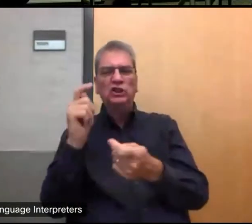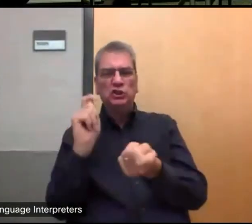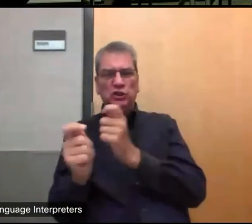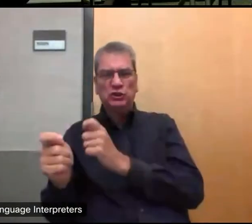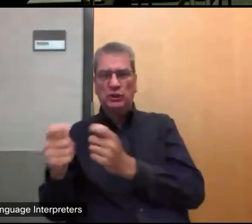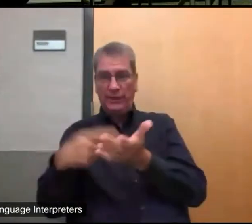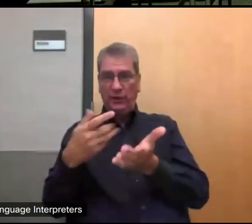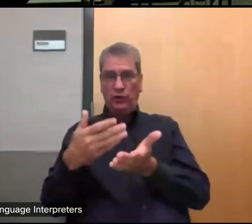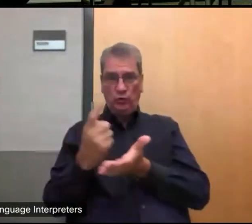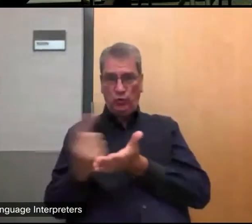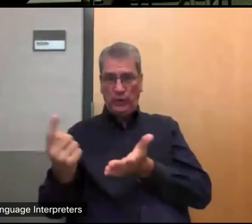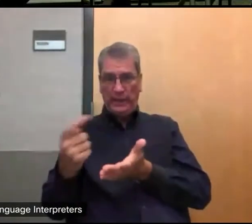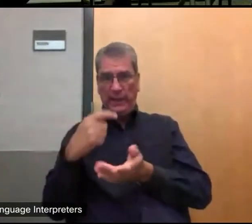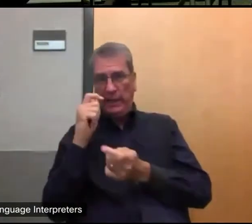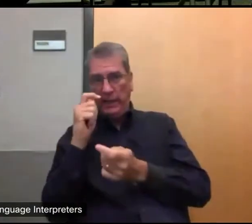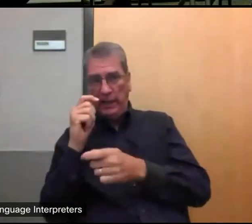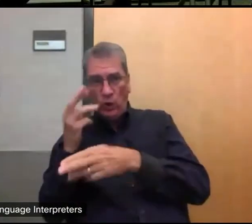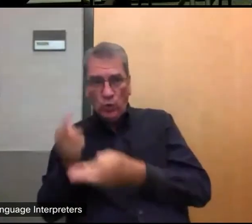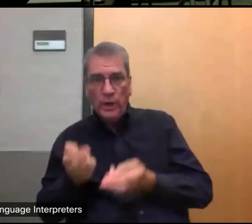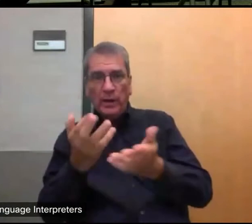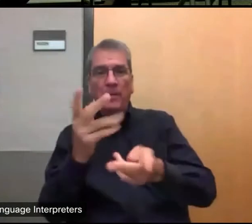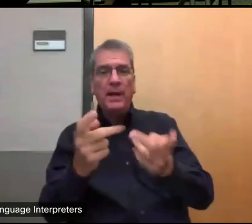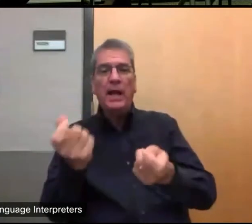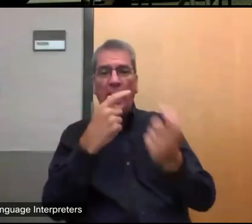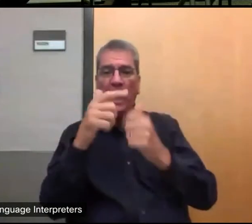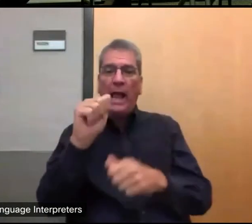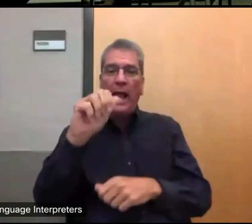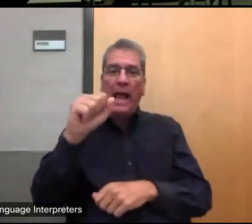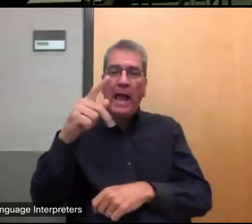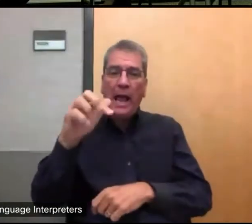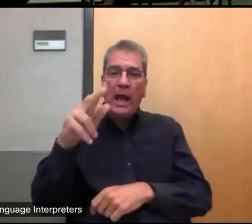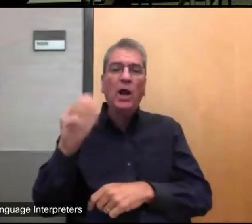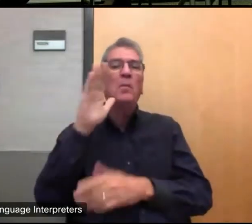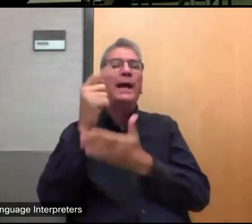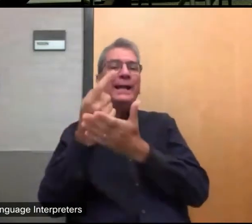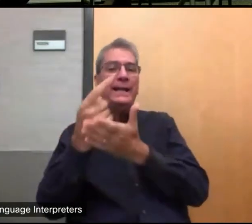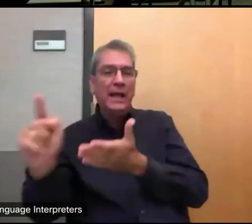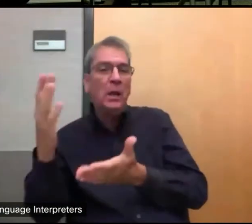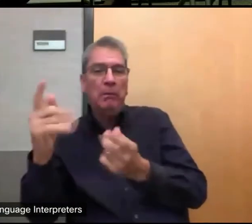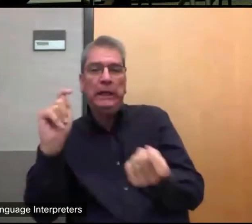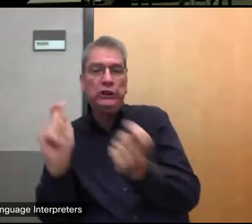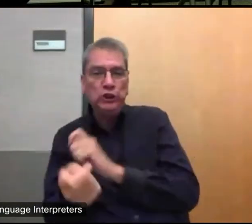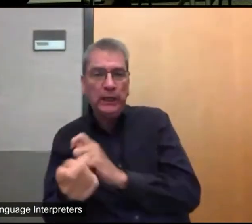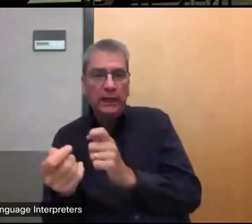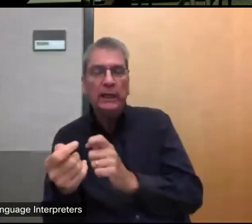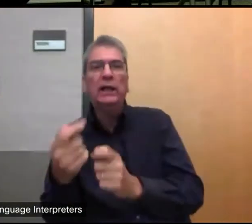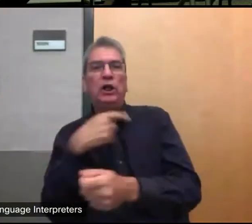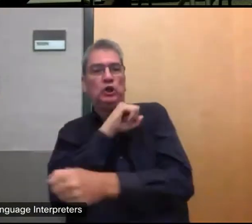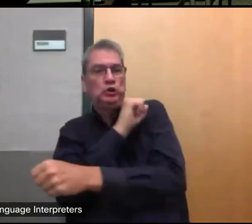an aspirin. And next week those recommendations might change because medical research is changing all the time. We get stronger evidence and we change our